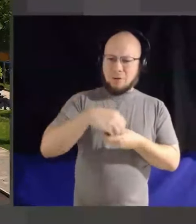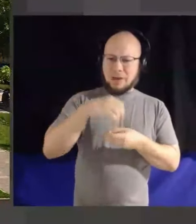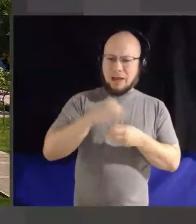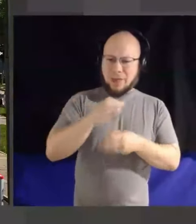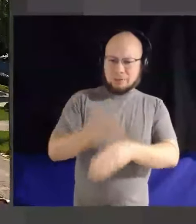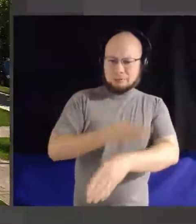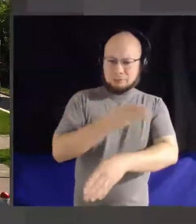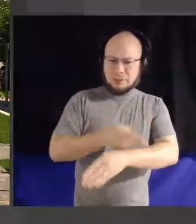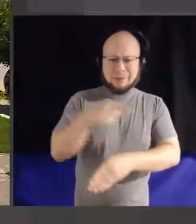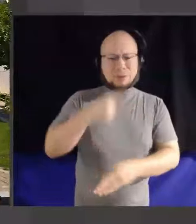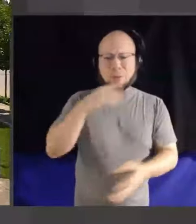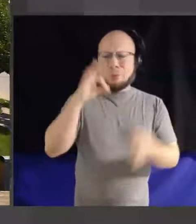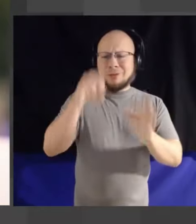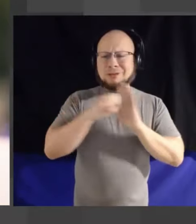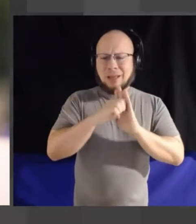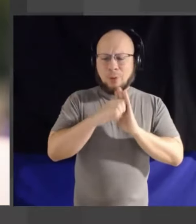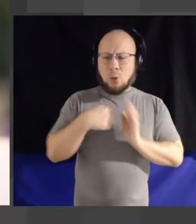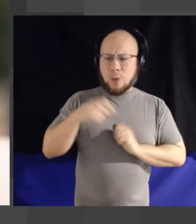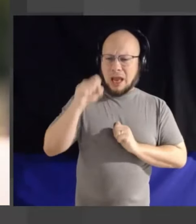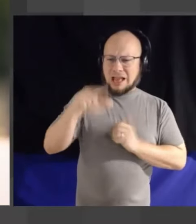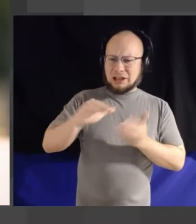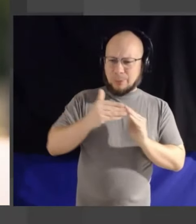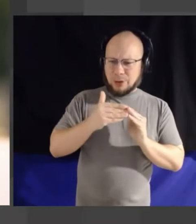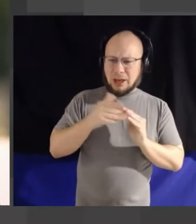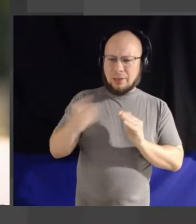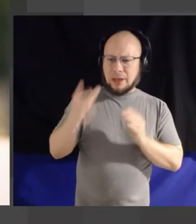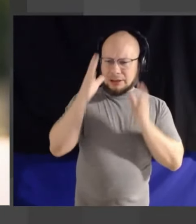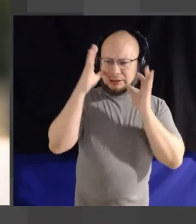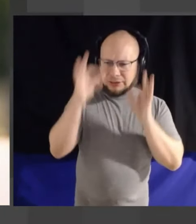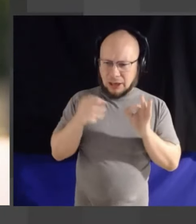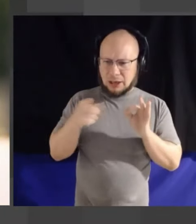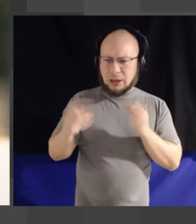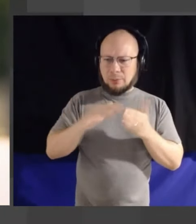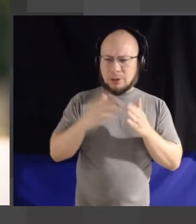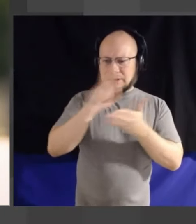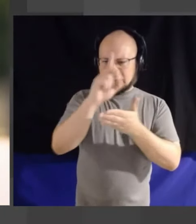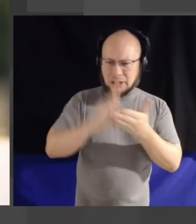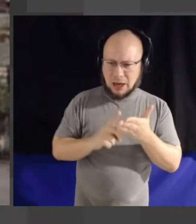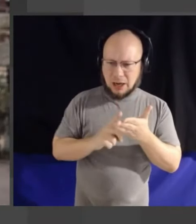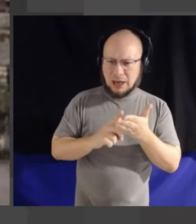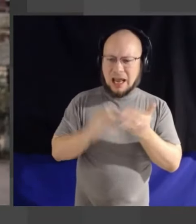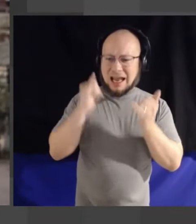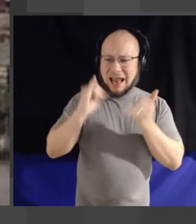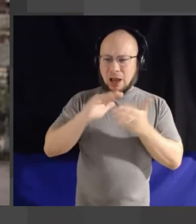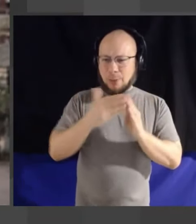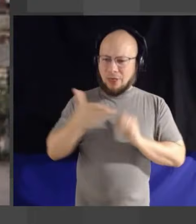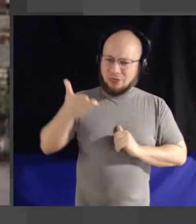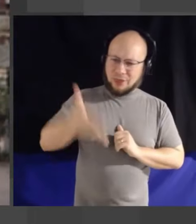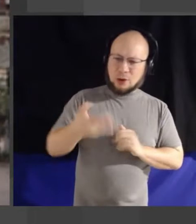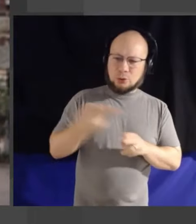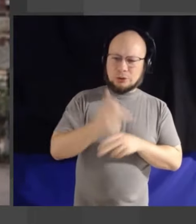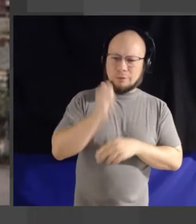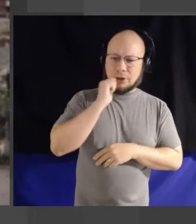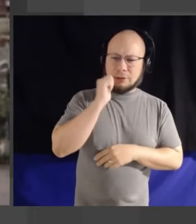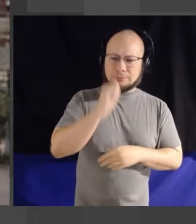COMMUNITY. SO THIS IS A PERFECT EXAMPLE. THE COMMUNITY WAS ASKED. THE COMMUNITY DECIDED. THE COMMUNITY DESIGNED AND THE